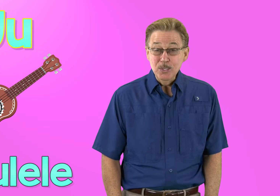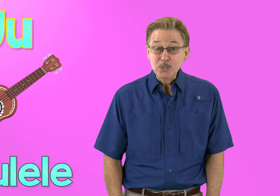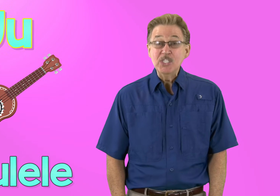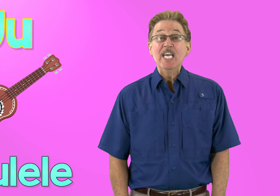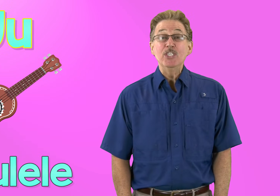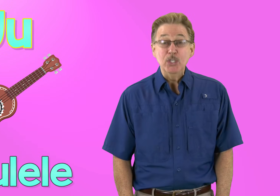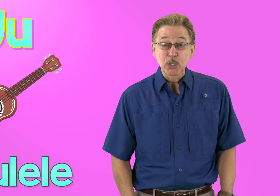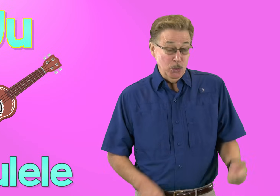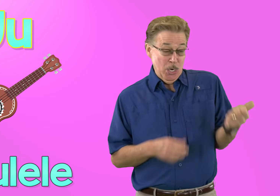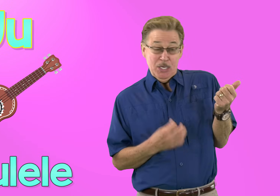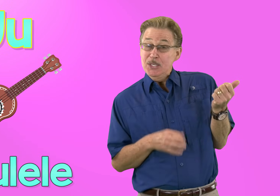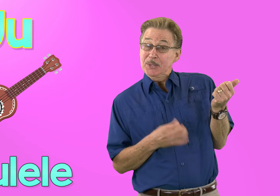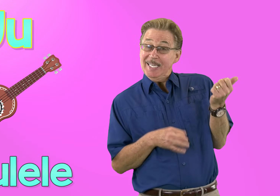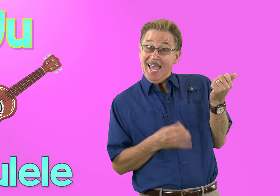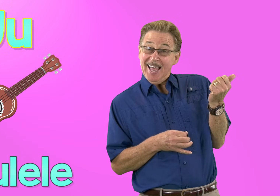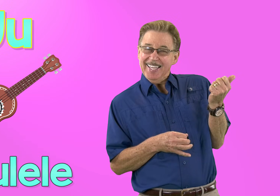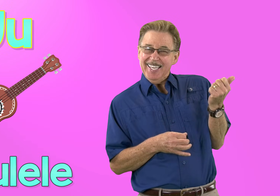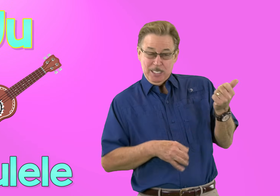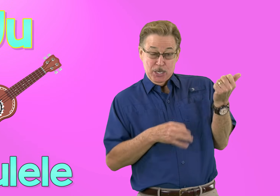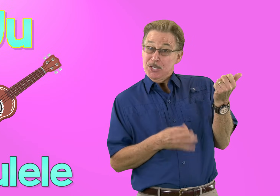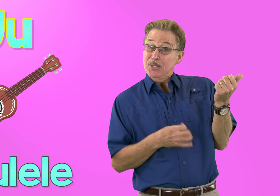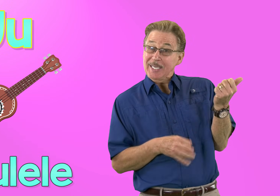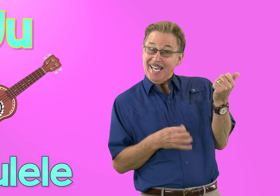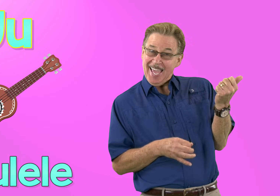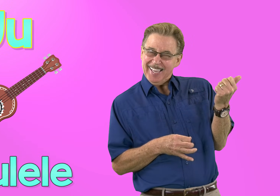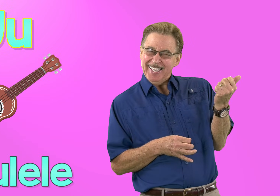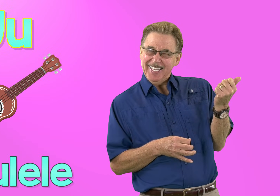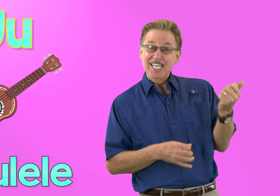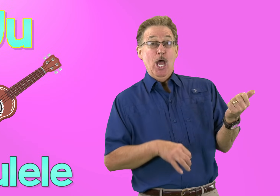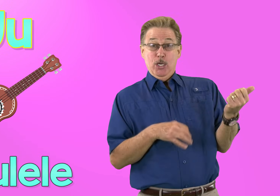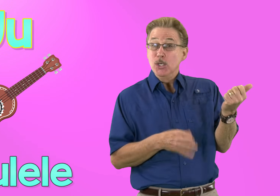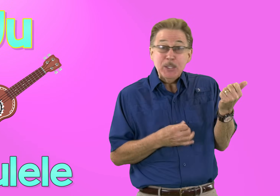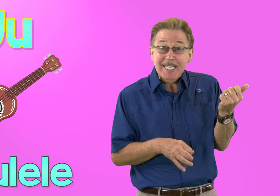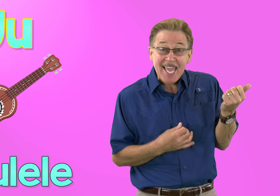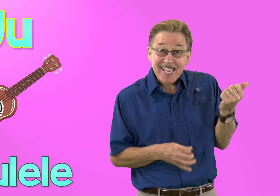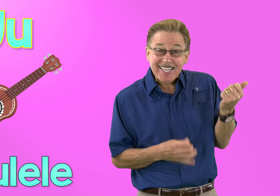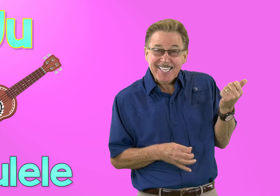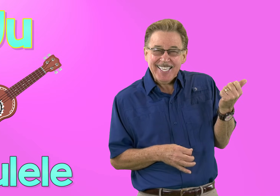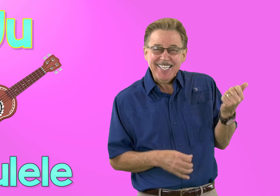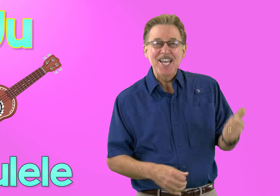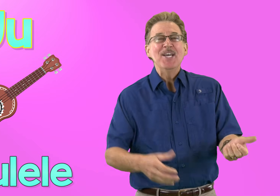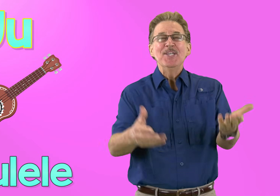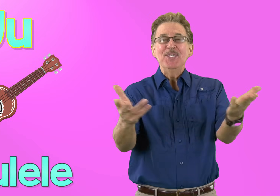U u says /u/ ukulele, ukulele, ukulele